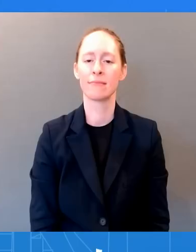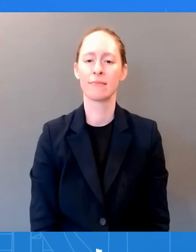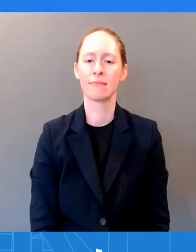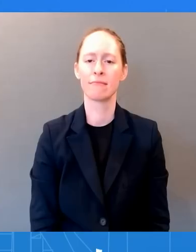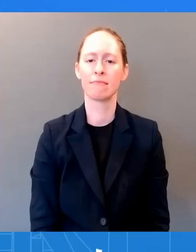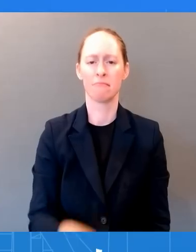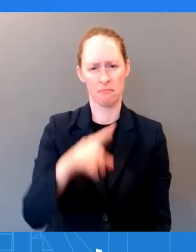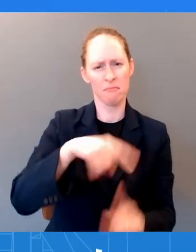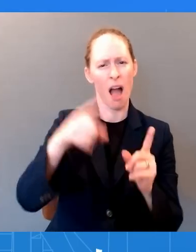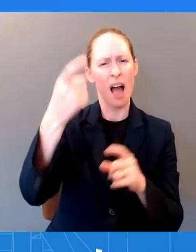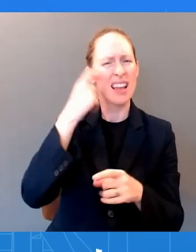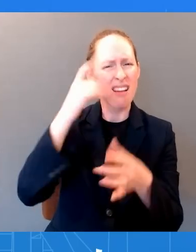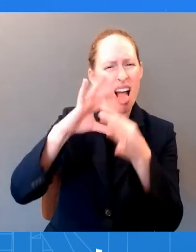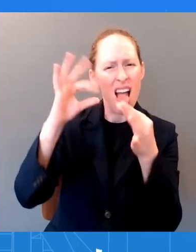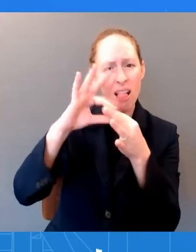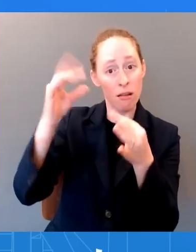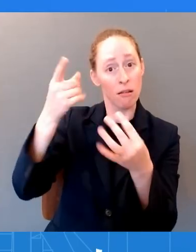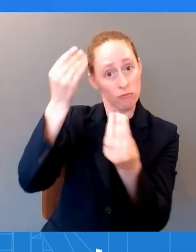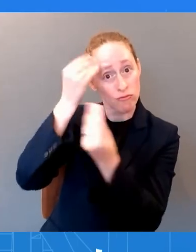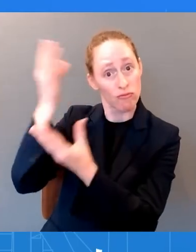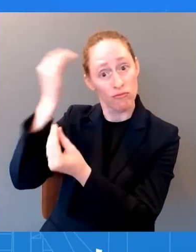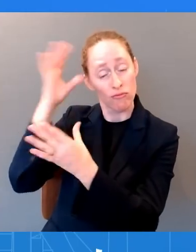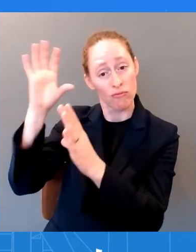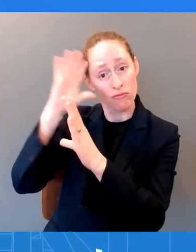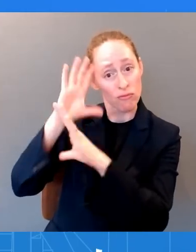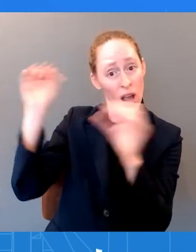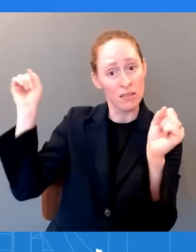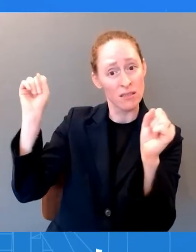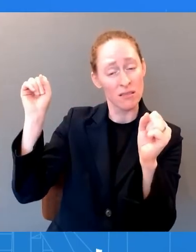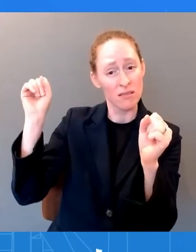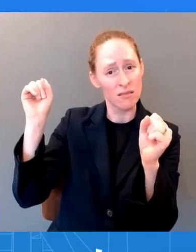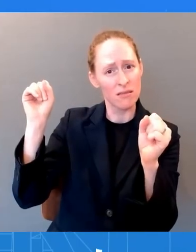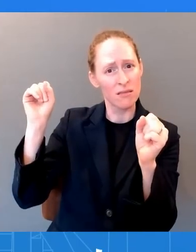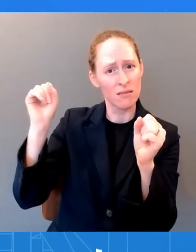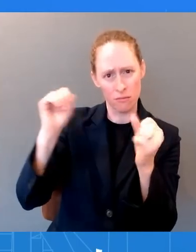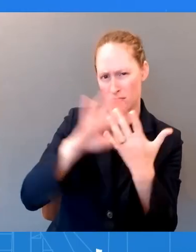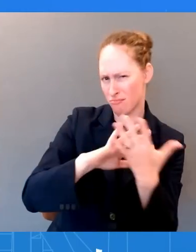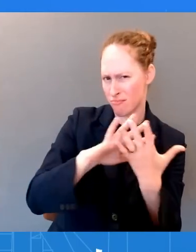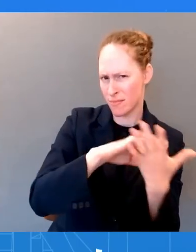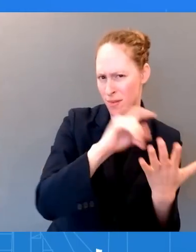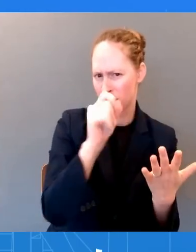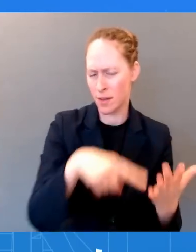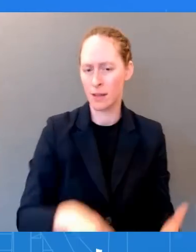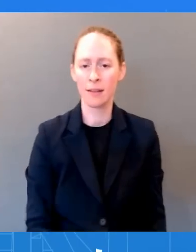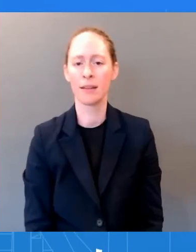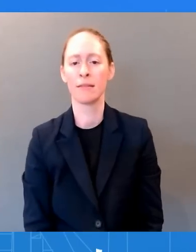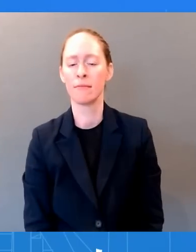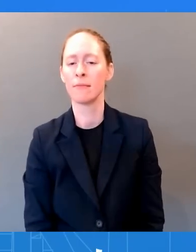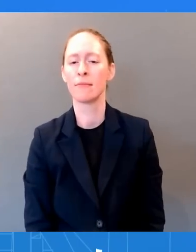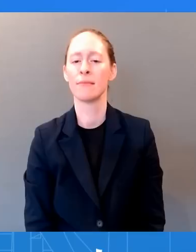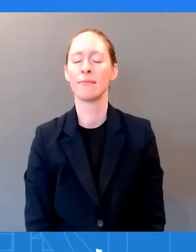I am just saying to you this is an underlying material -- underlying matter that is related to this. We're just not going to comment.